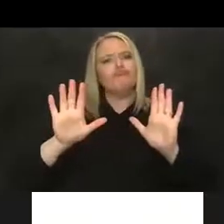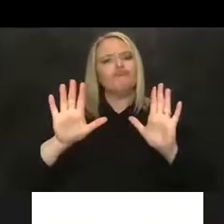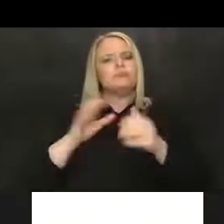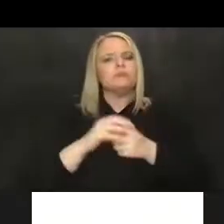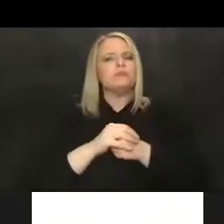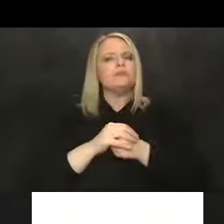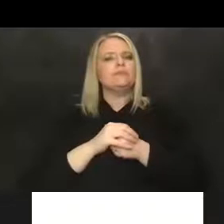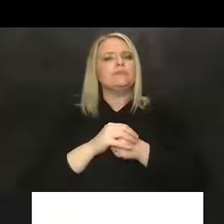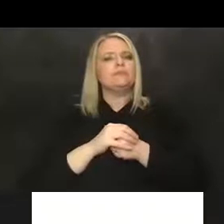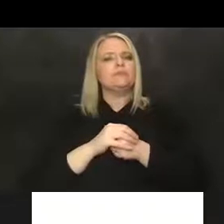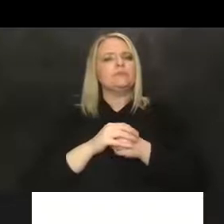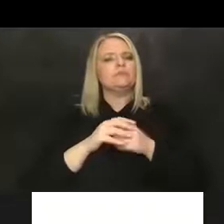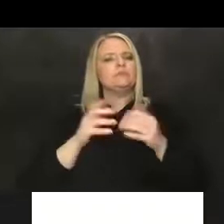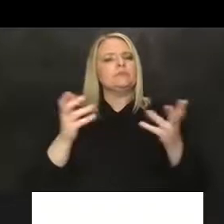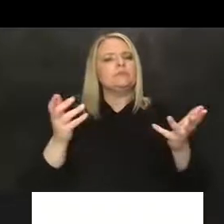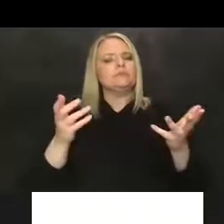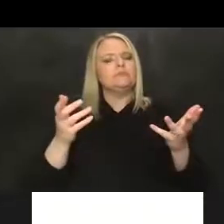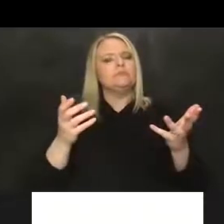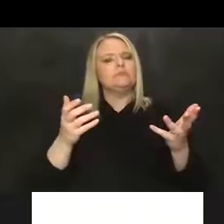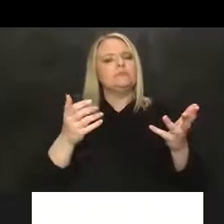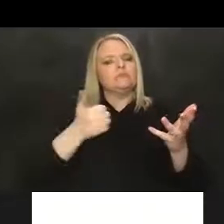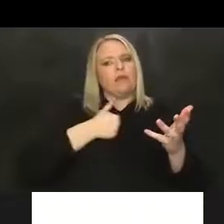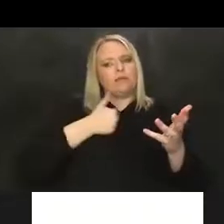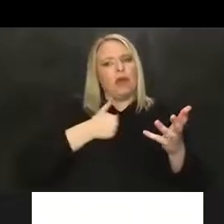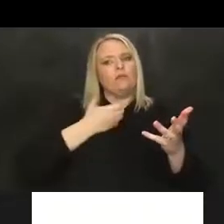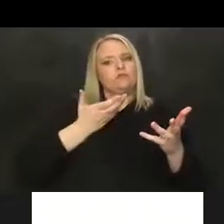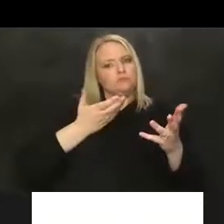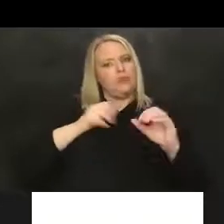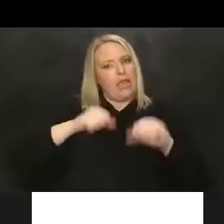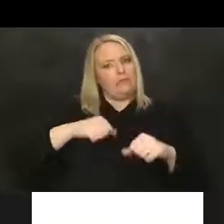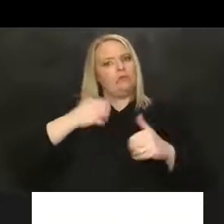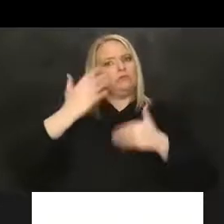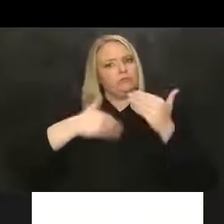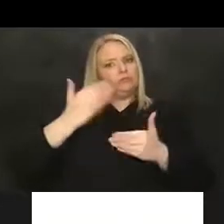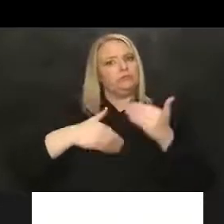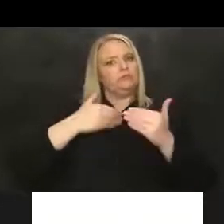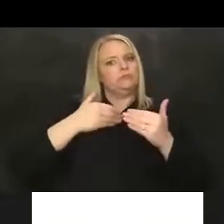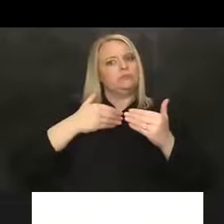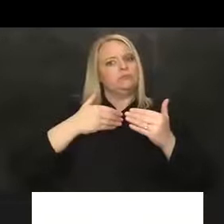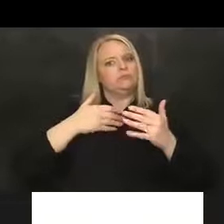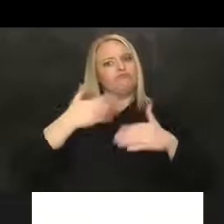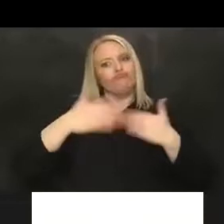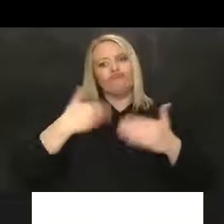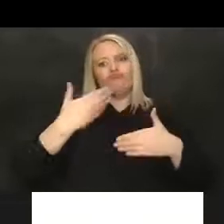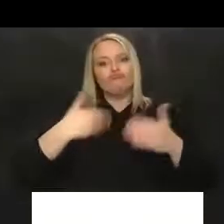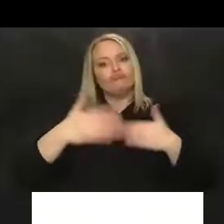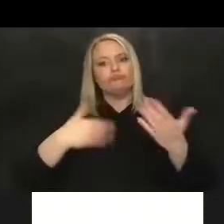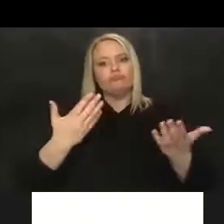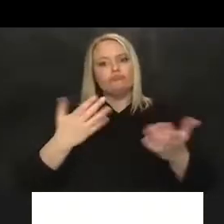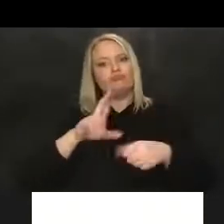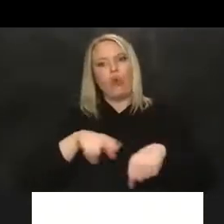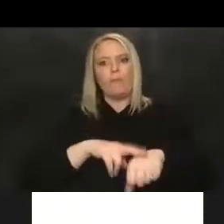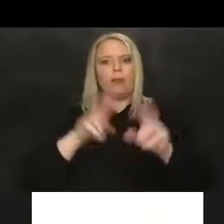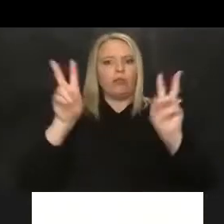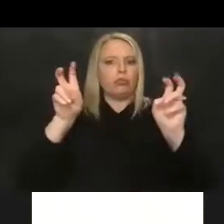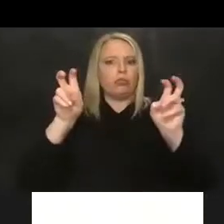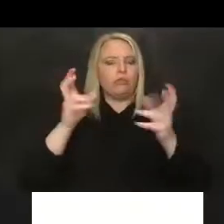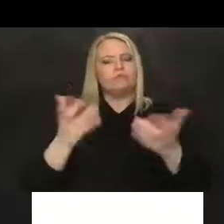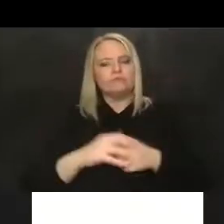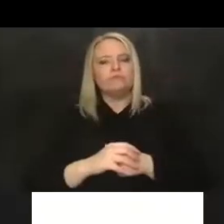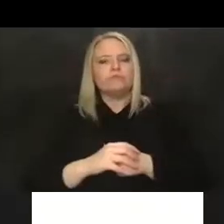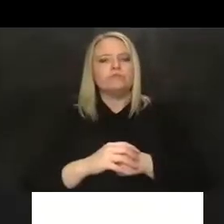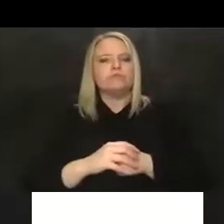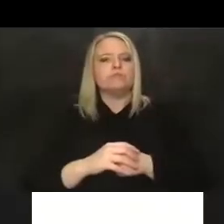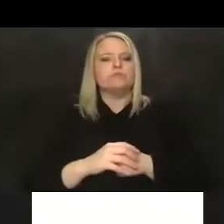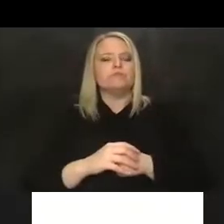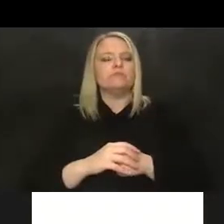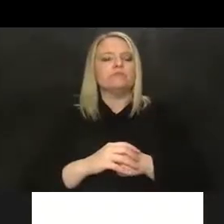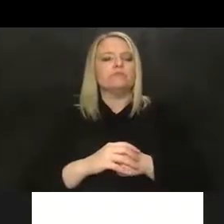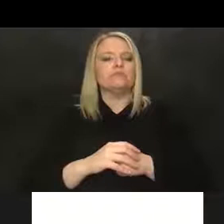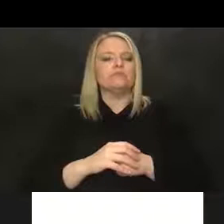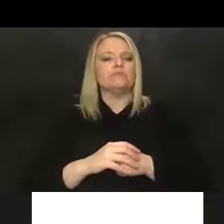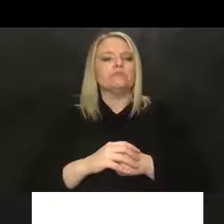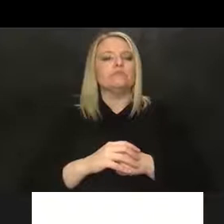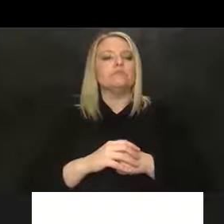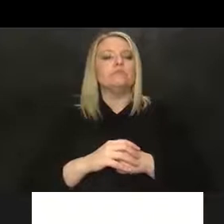I was able to to move through the world pretty normally, so to speak, as far as how, you know,